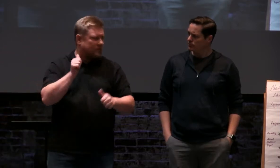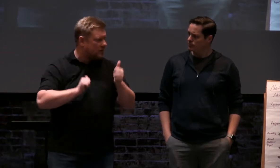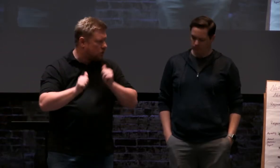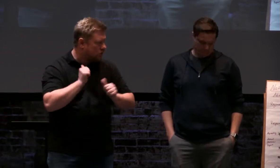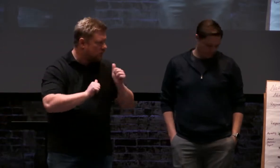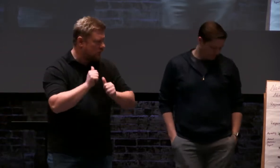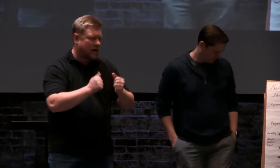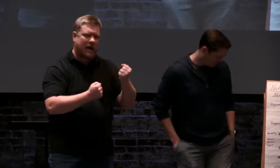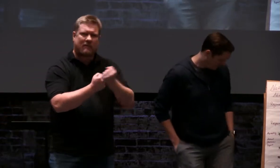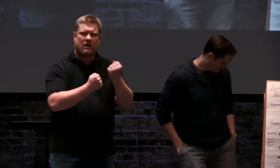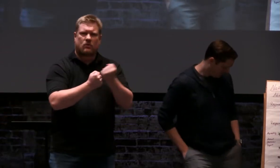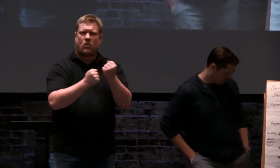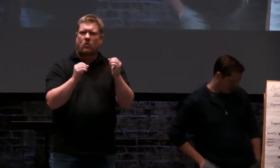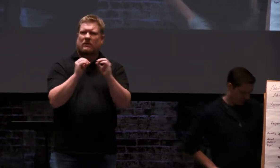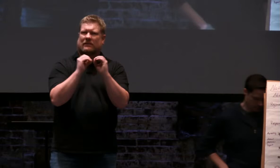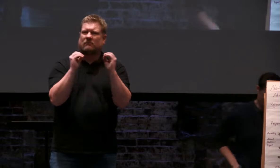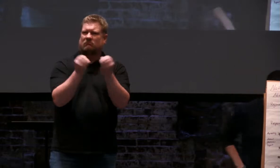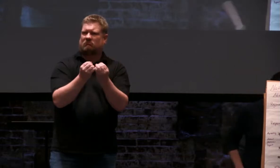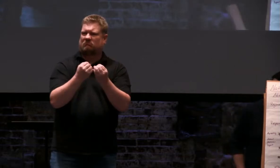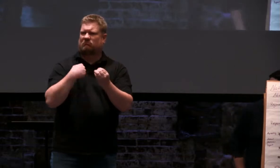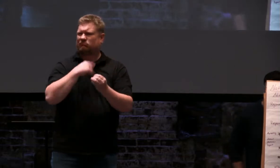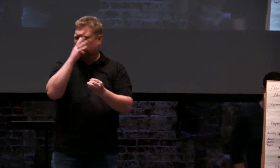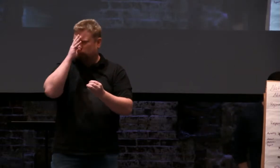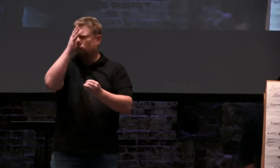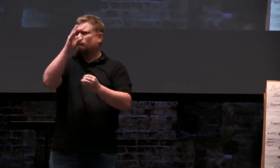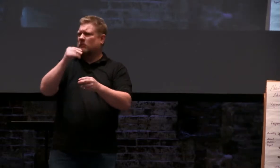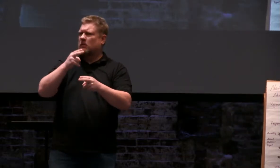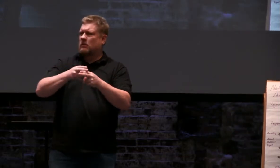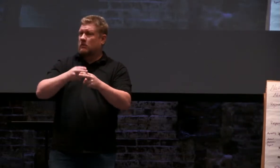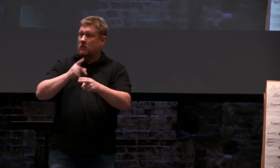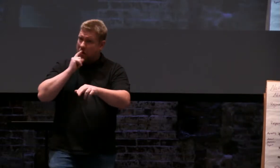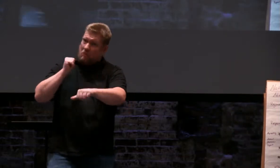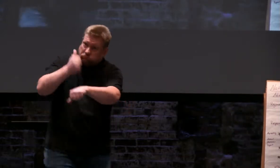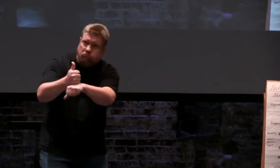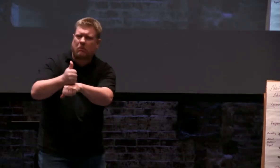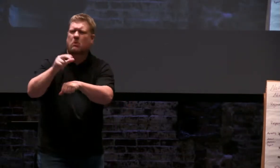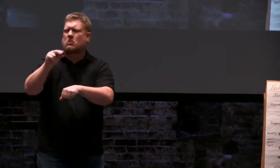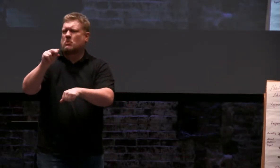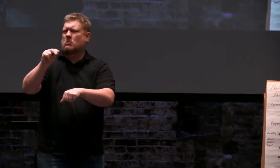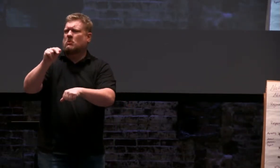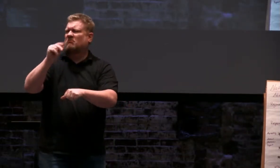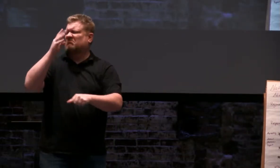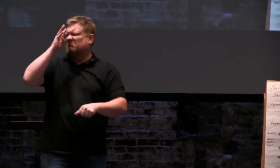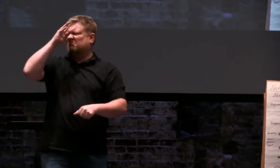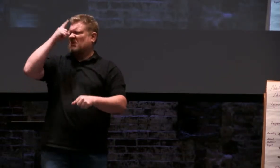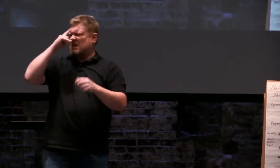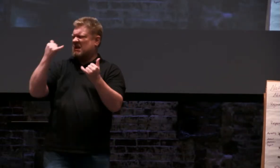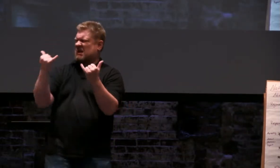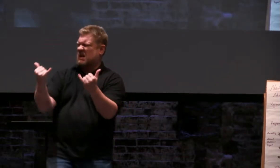for a National Deaf Theater Advocacy Organization. That's not a name that's set in stone,